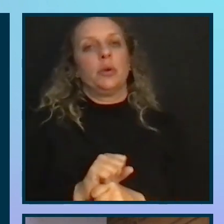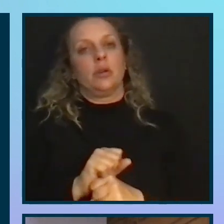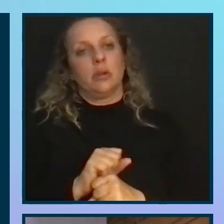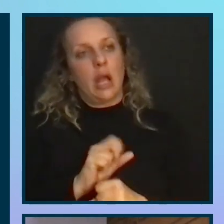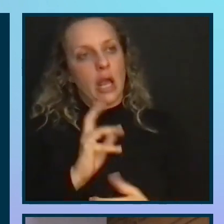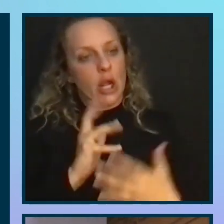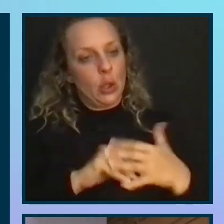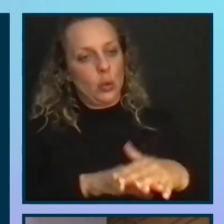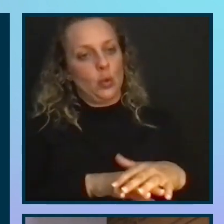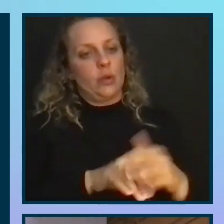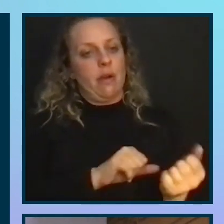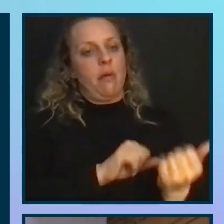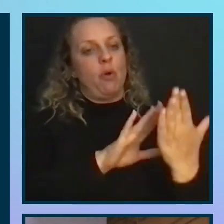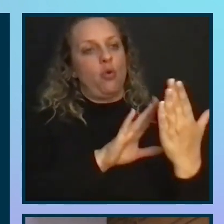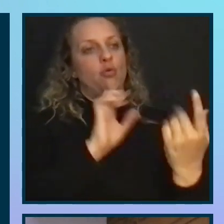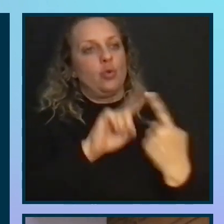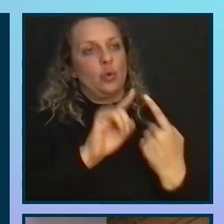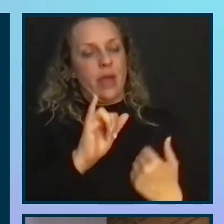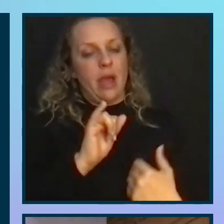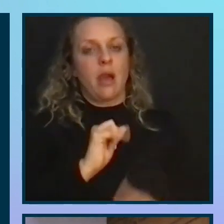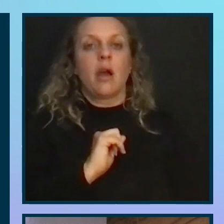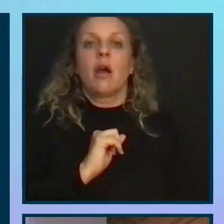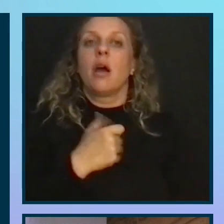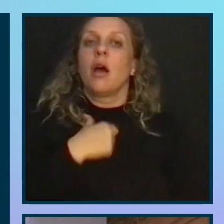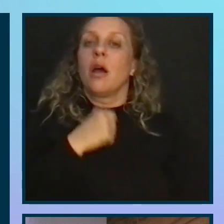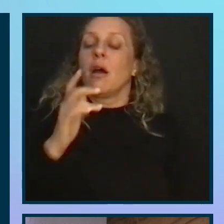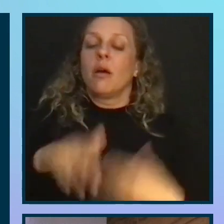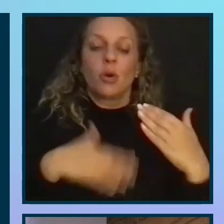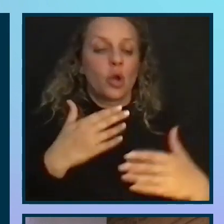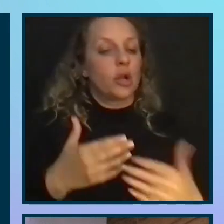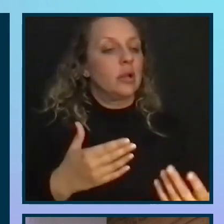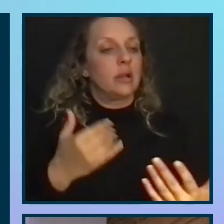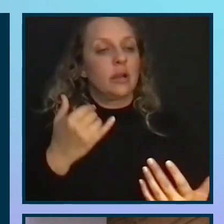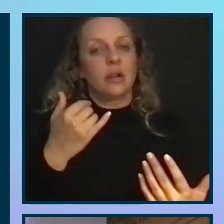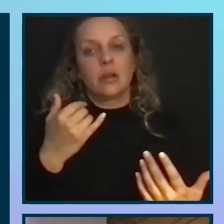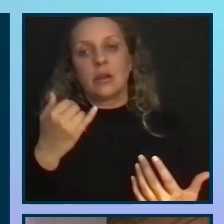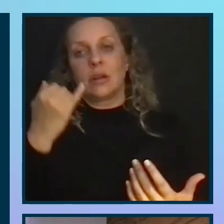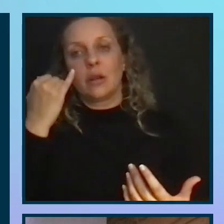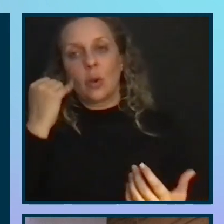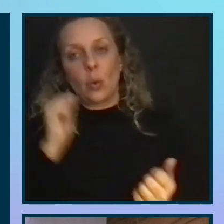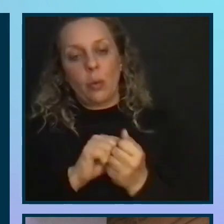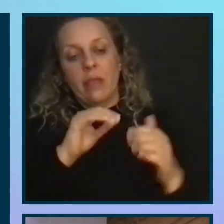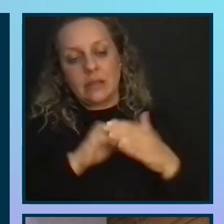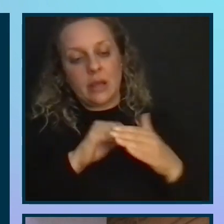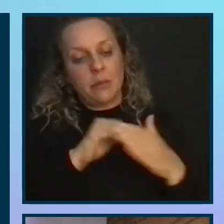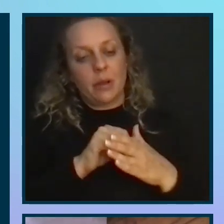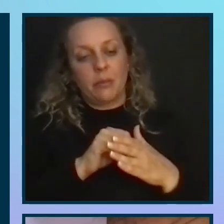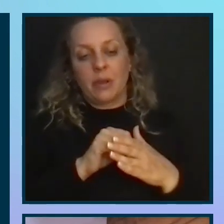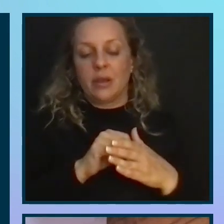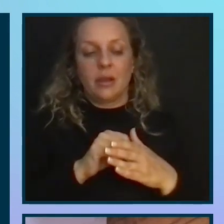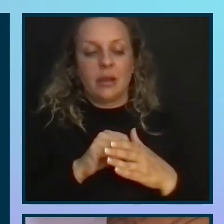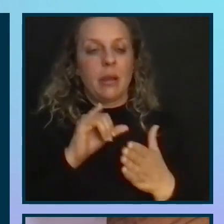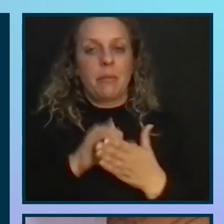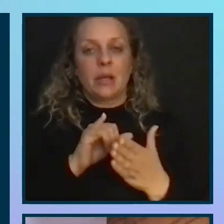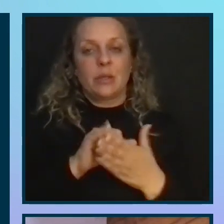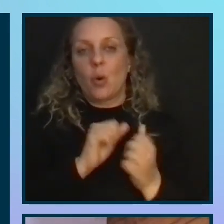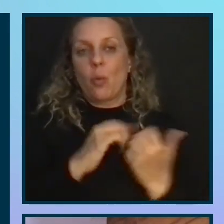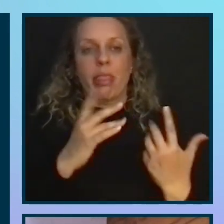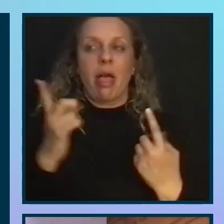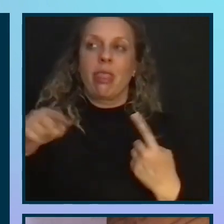And we wouldn't have been able to get this process going in an embed accessibility as we have been without sort of that commitment